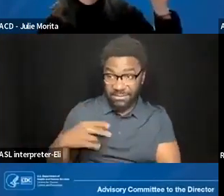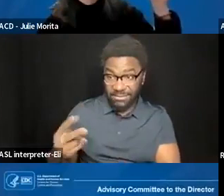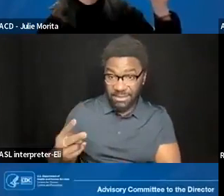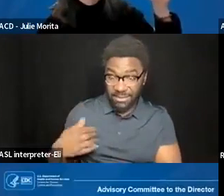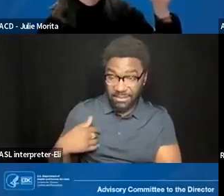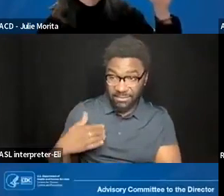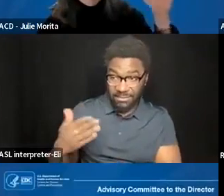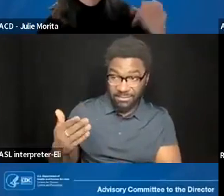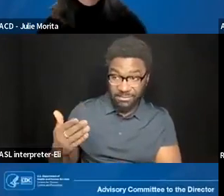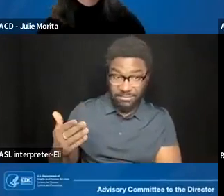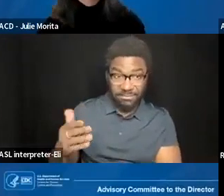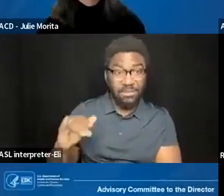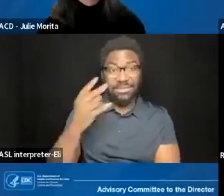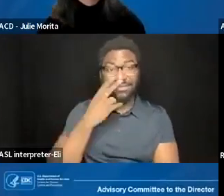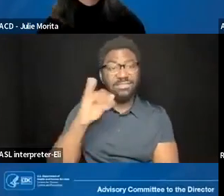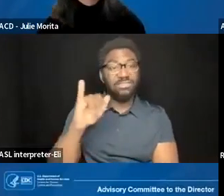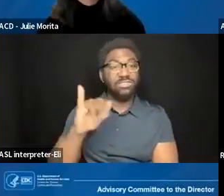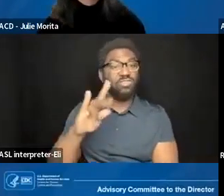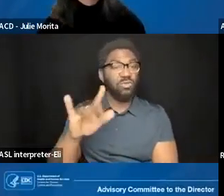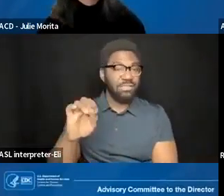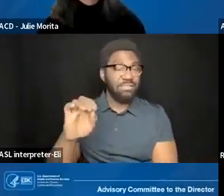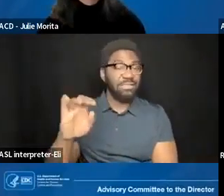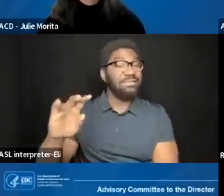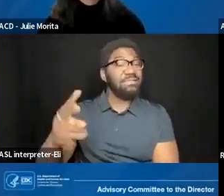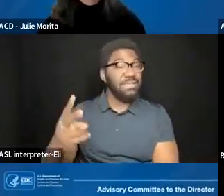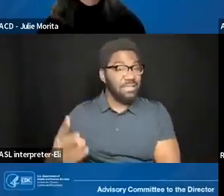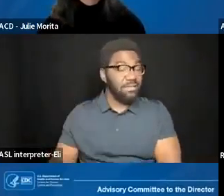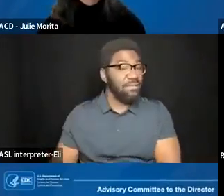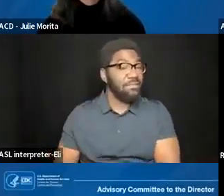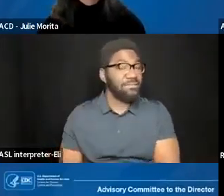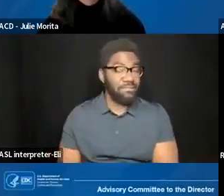I see Julie seconding. Thank you. Okay, any further discussion at this point?